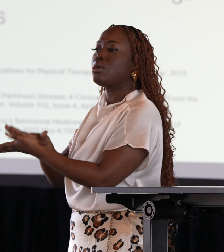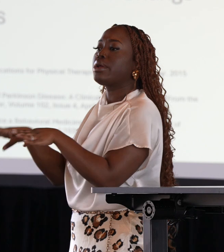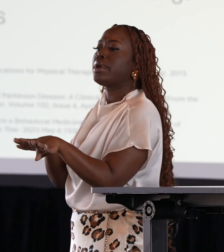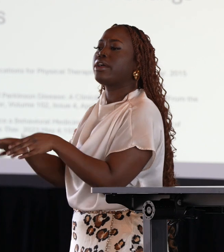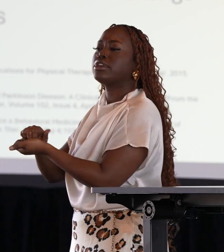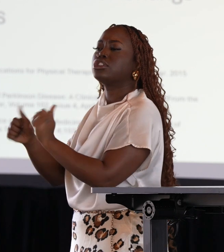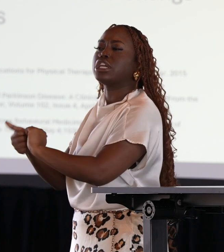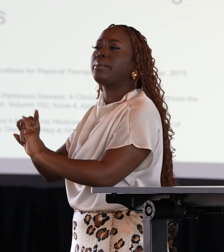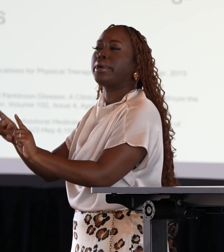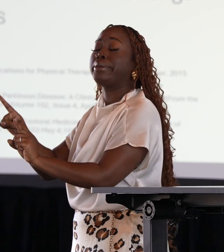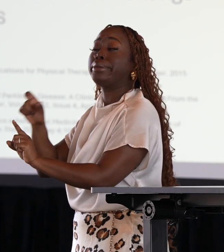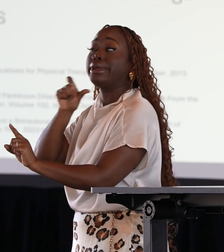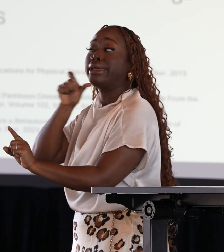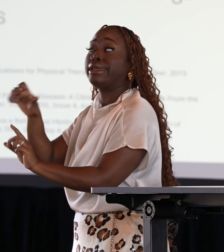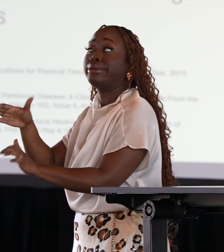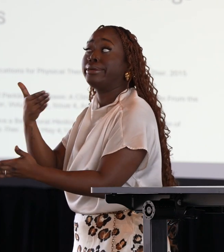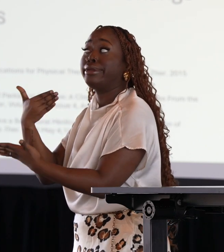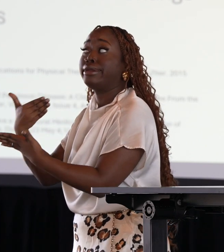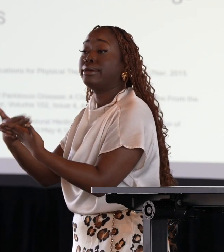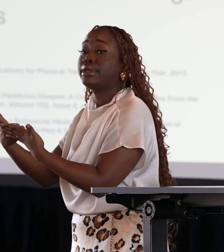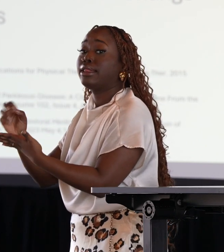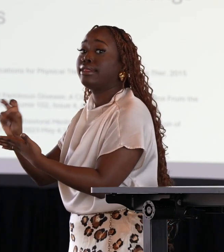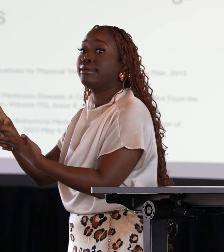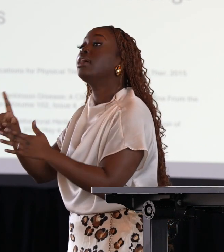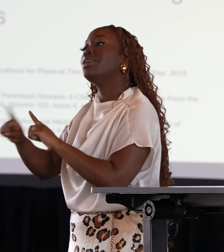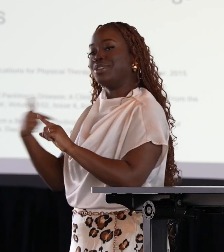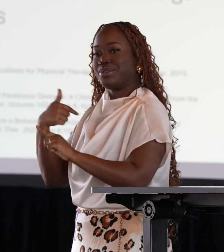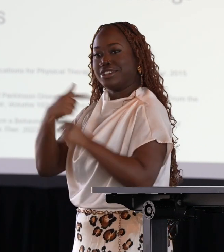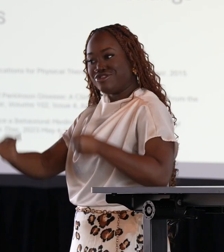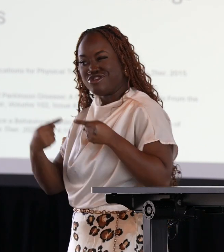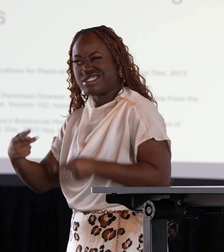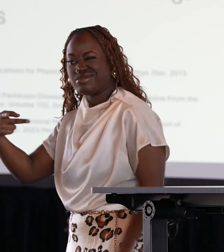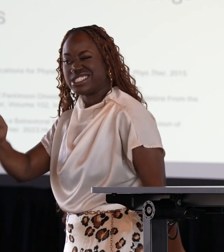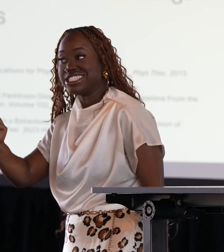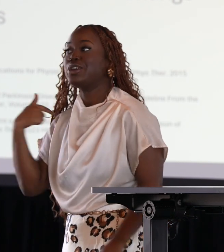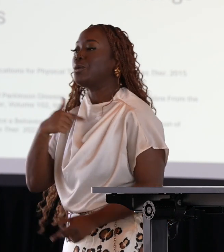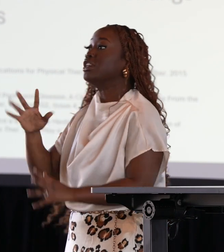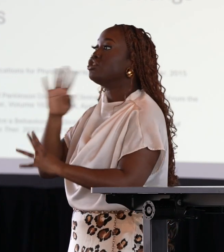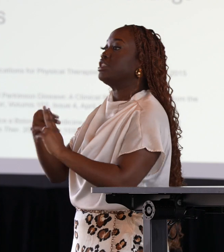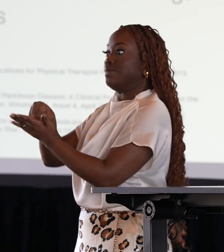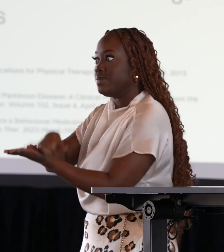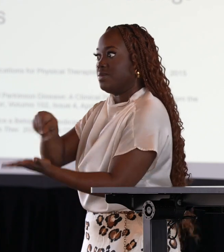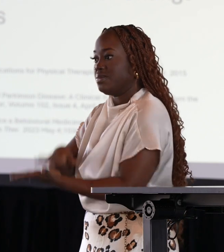doing it that well, okay, we struggle sometimes. In PT, we are taught to look for problems. I put on my fixit hat. You got a